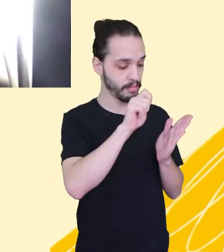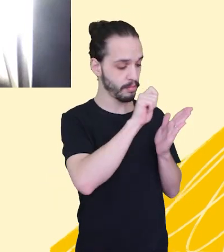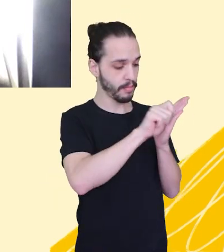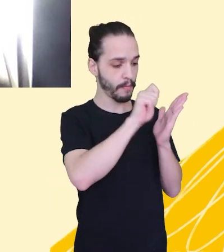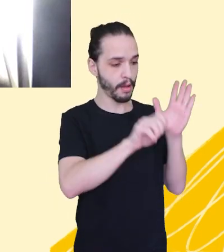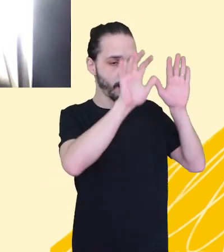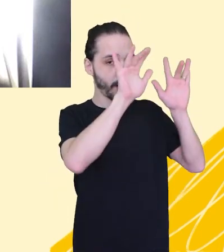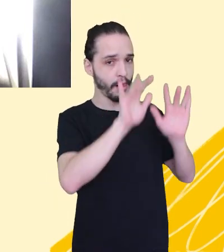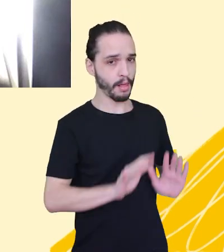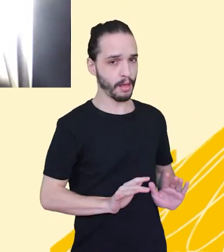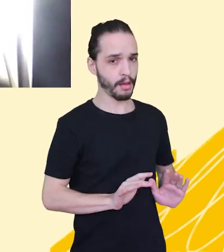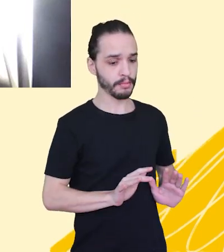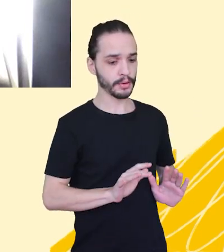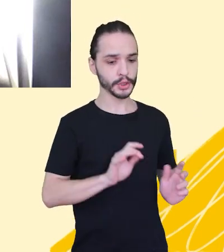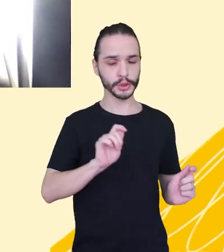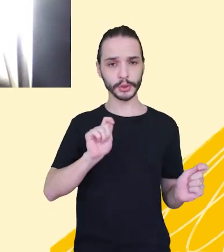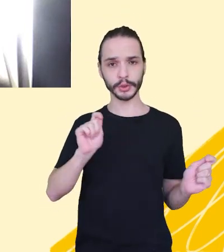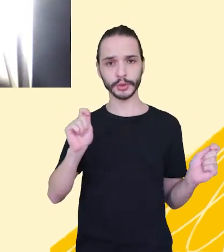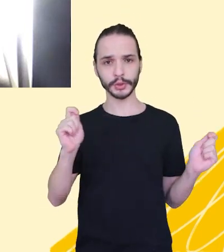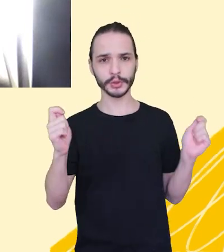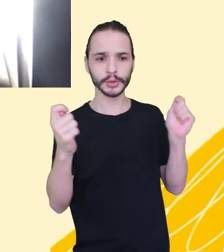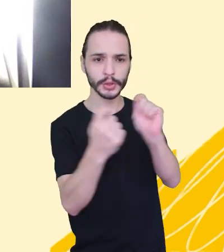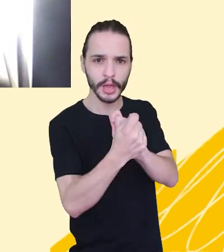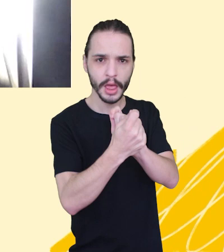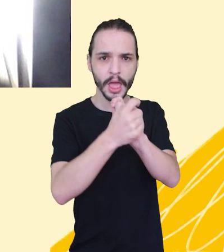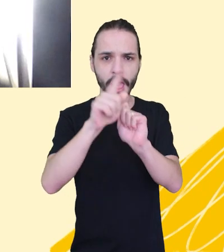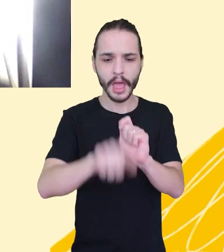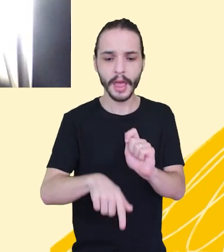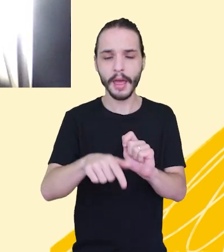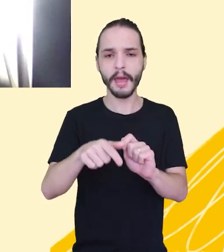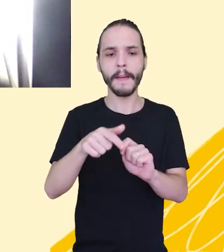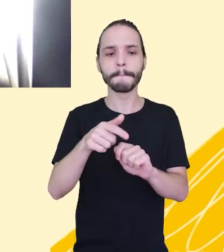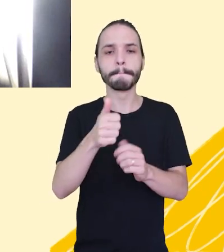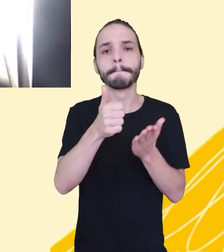which will be then the base of what we will shoot.